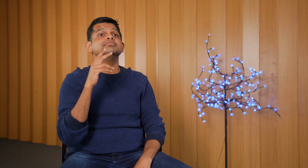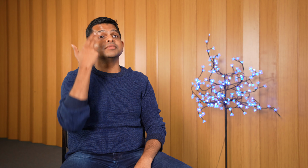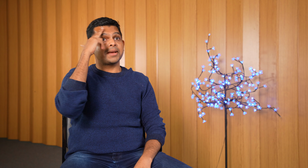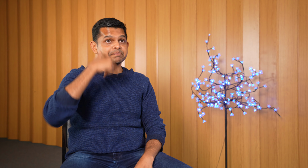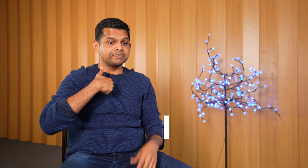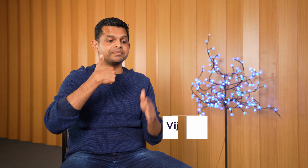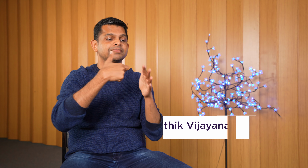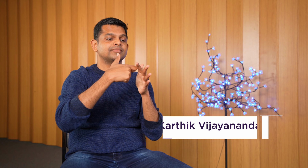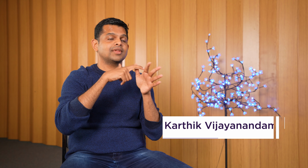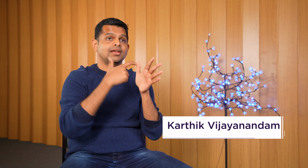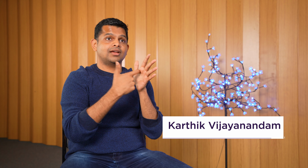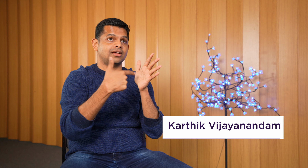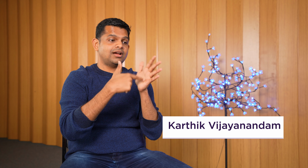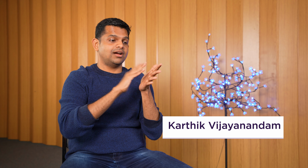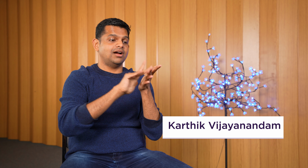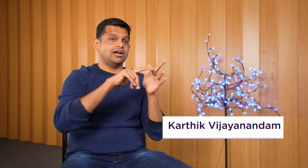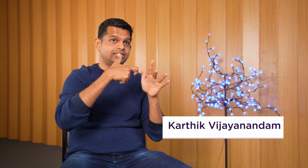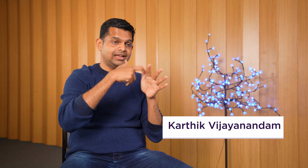Hi, my name is Karthik.